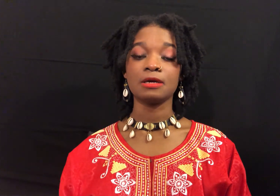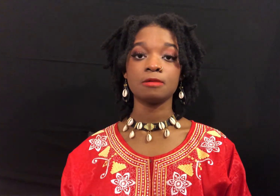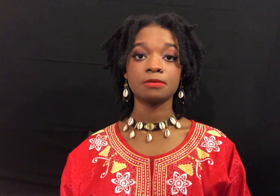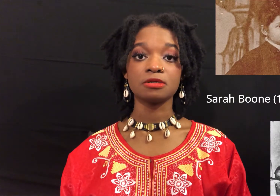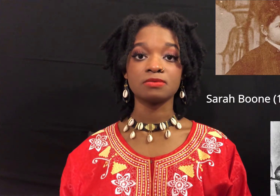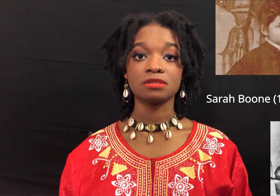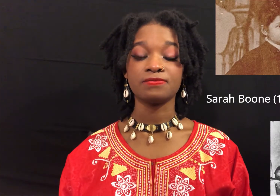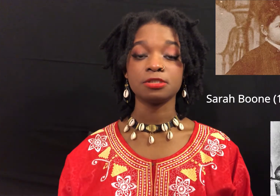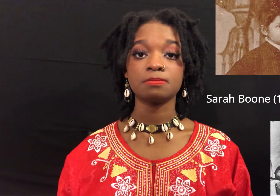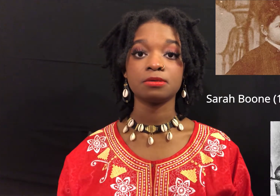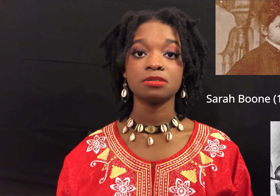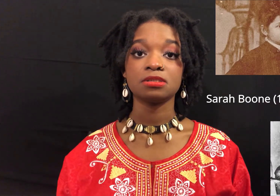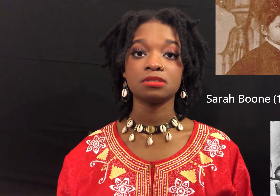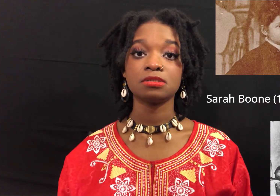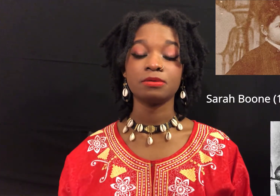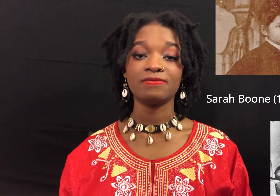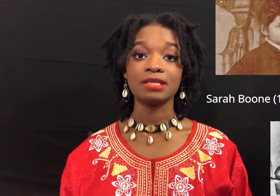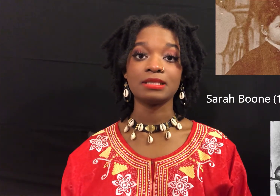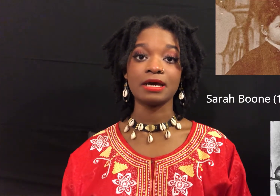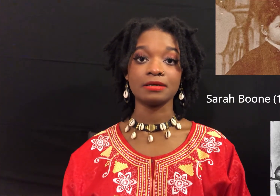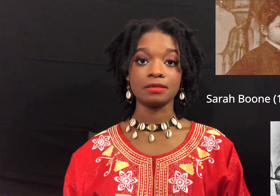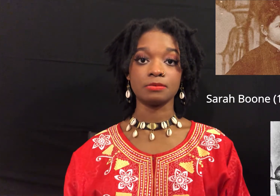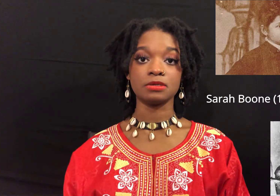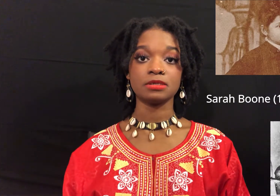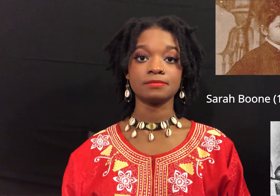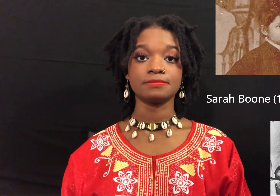Sarah Boone was the first person to invent the ironing board.